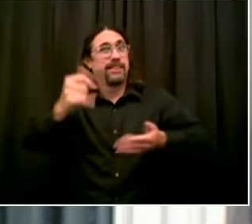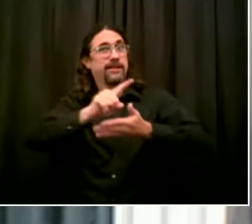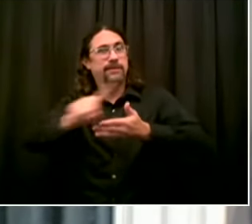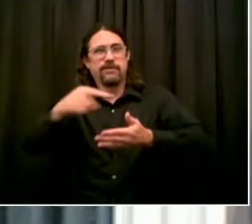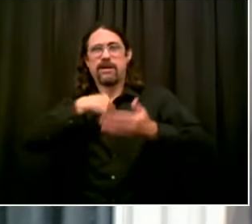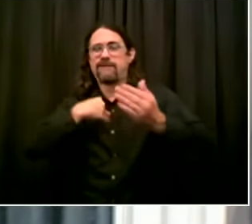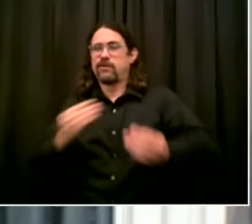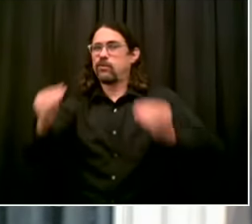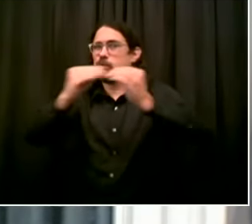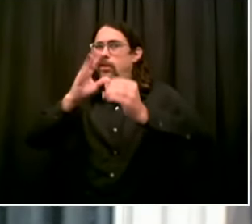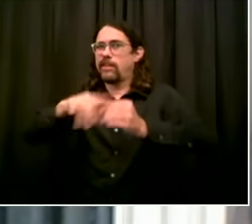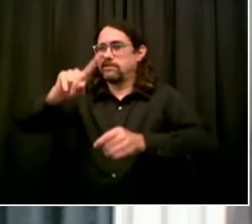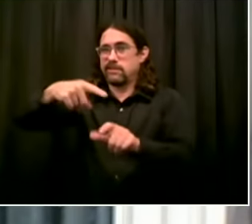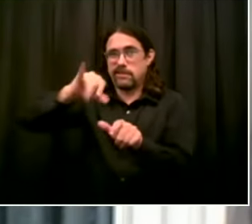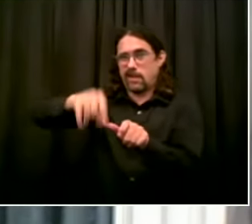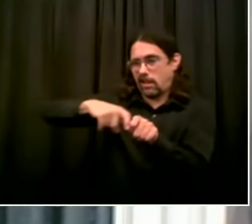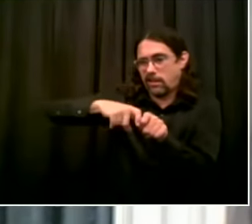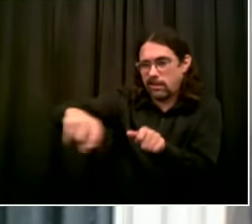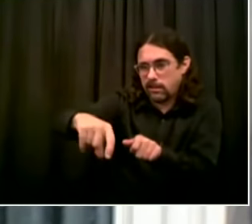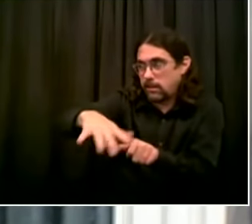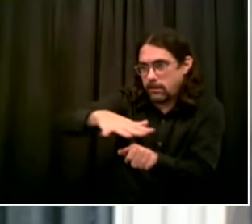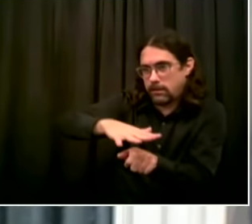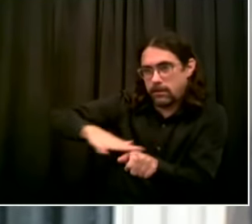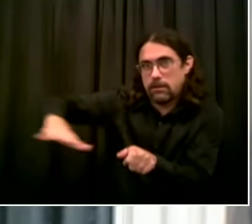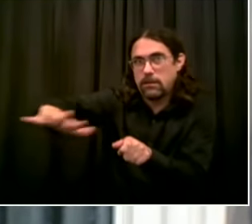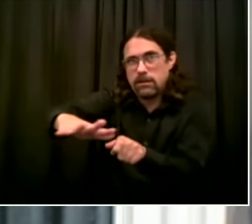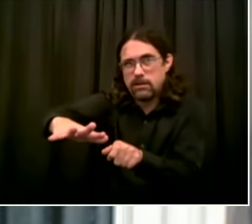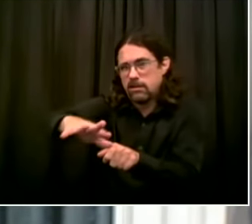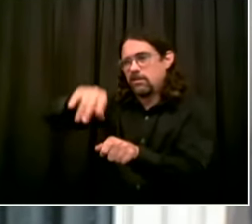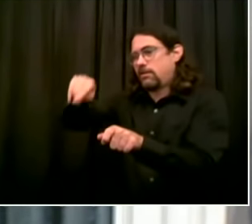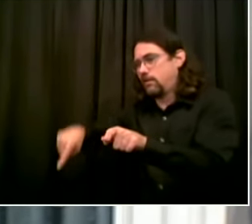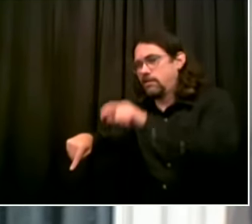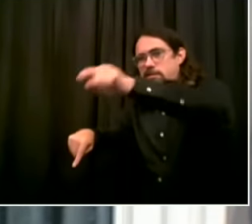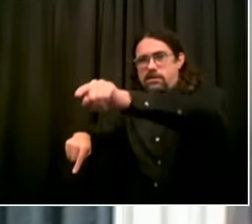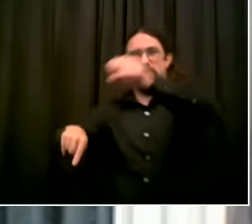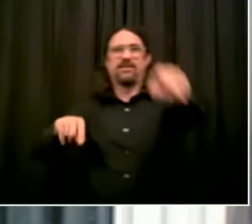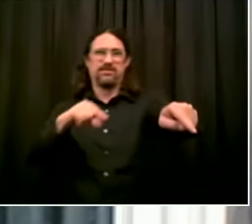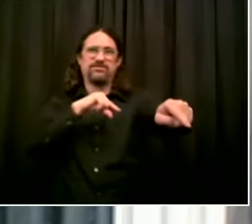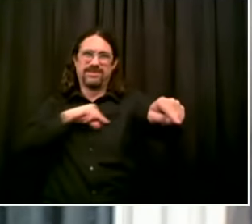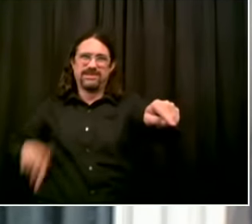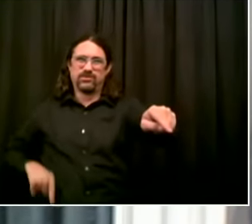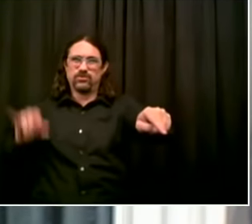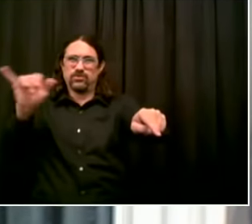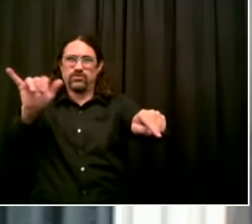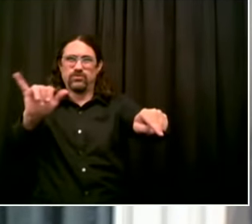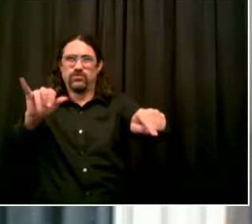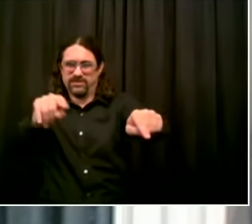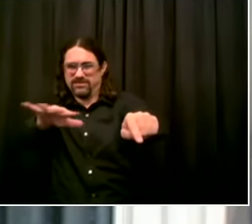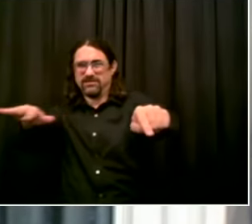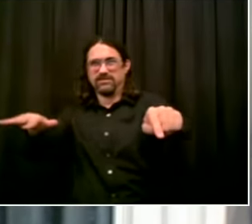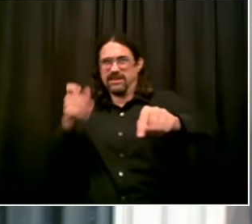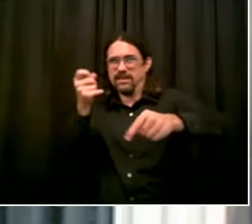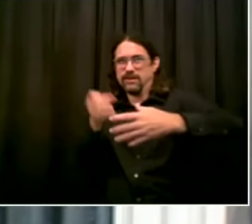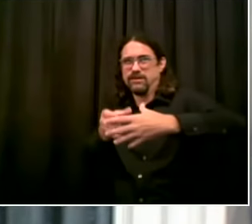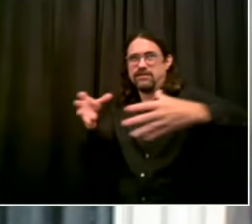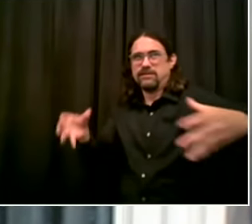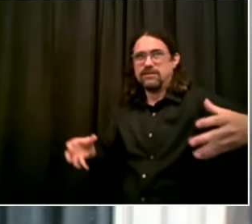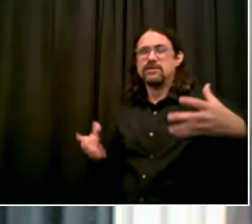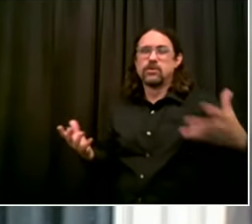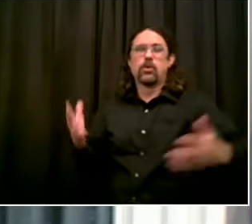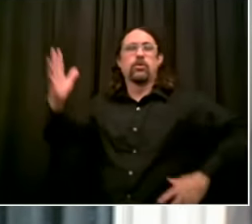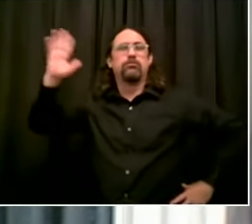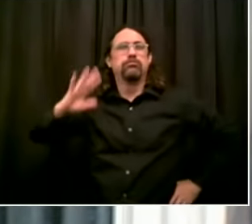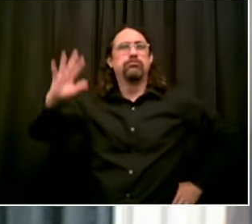IDENTIFIES AND